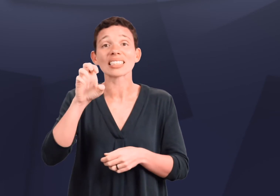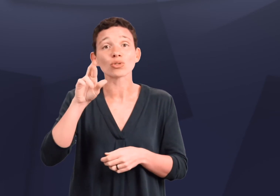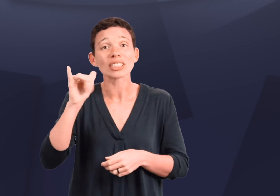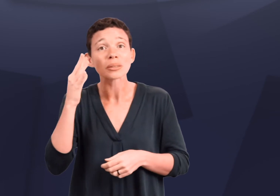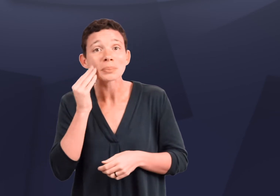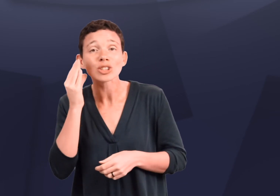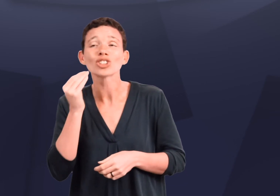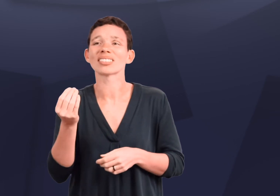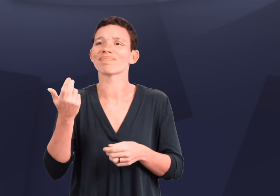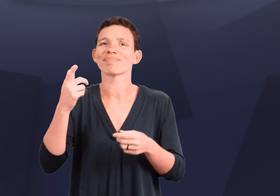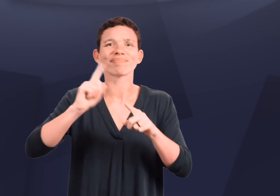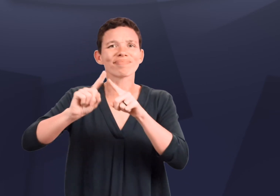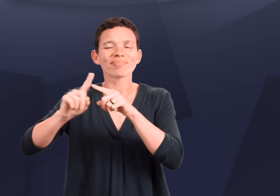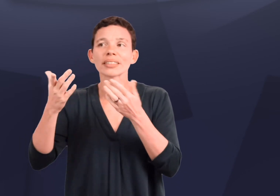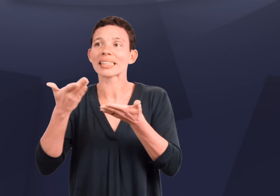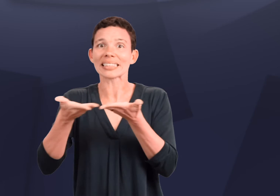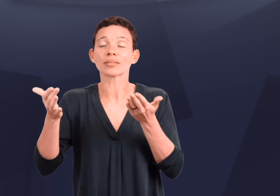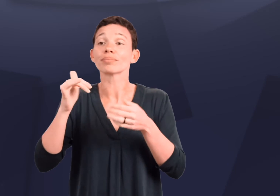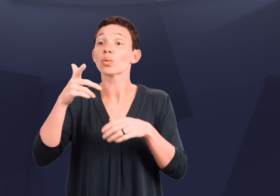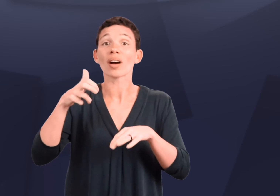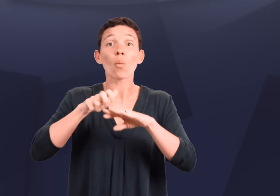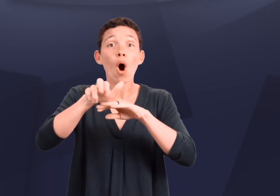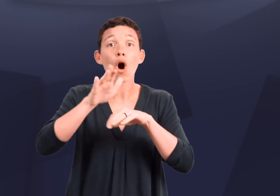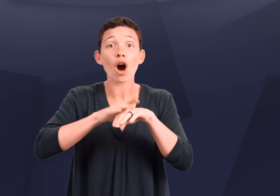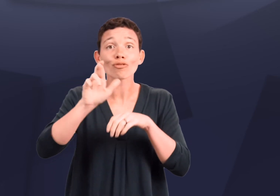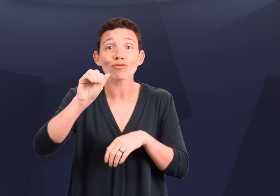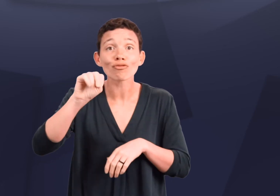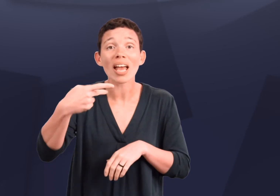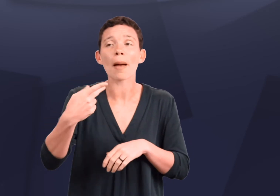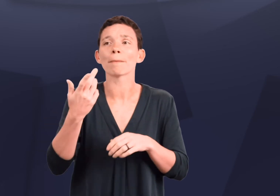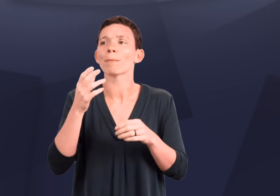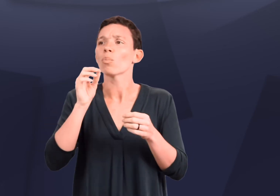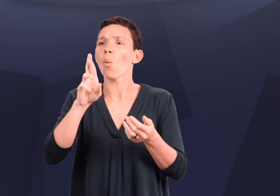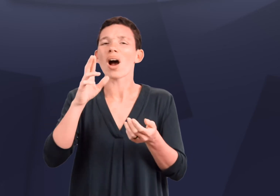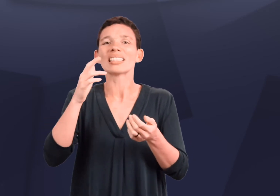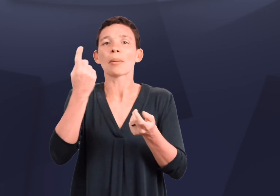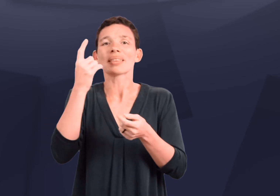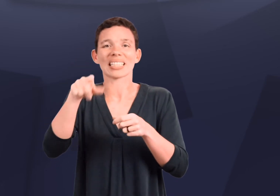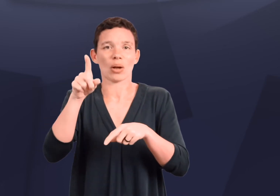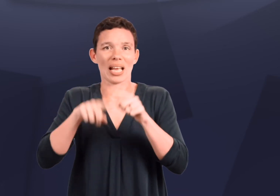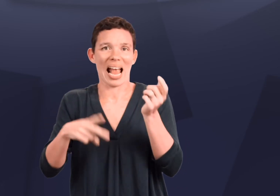This could be senses, like sight or sensory experience, or it could be physical things like needing a ramp.